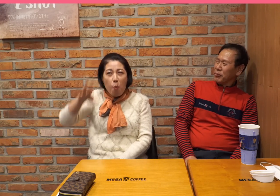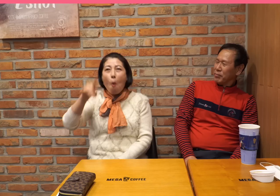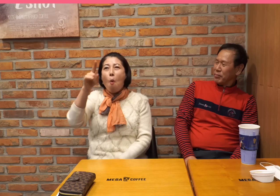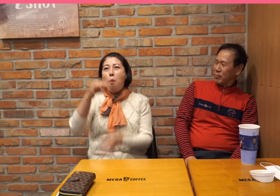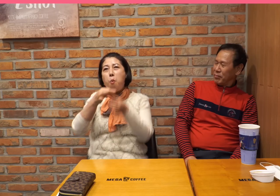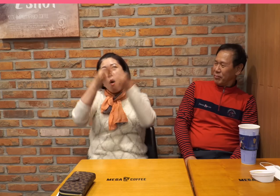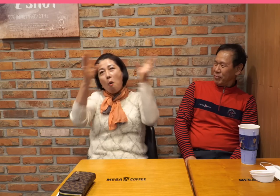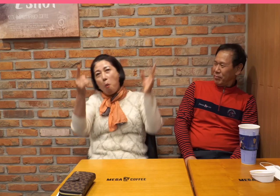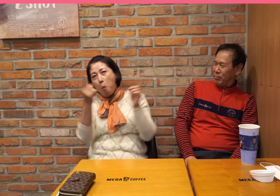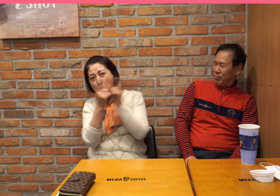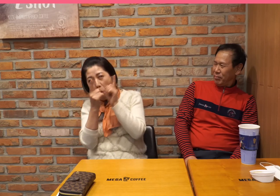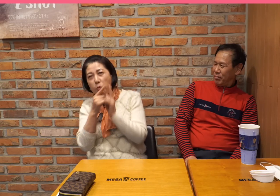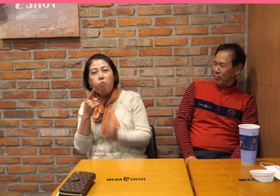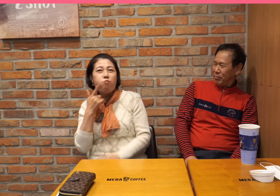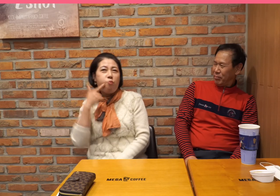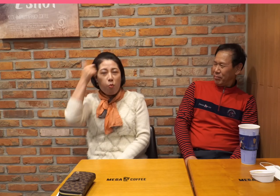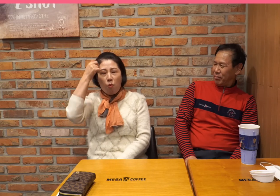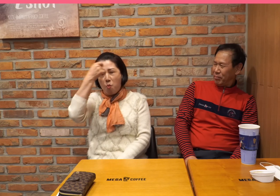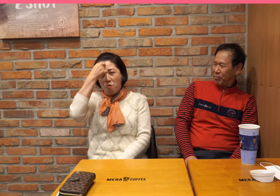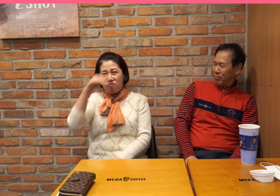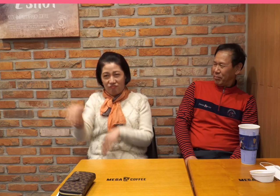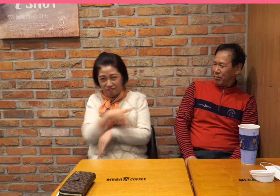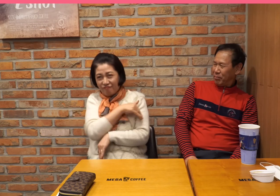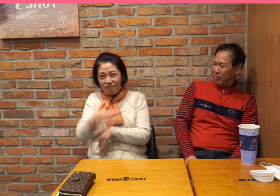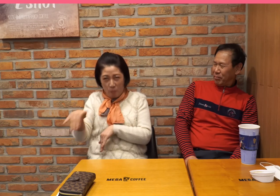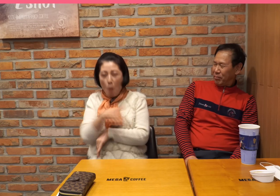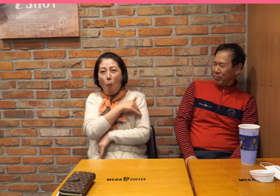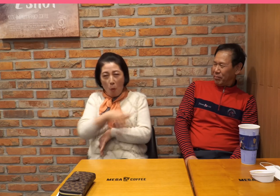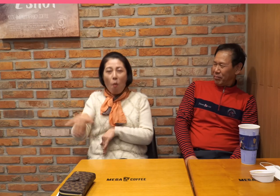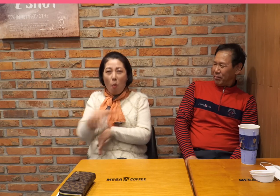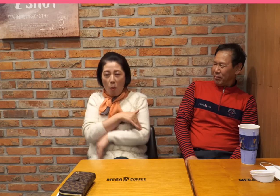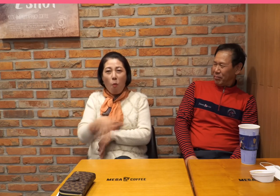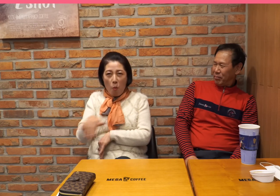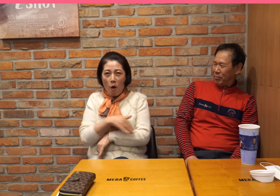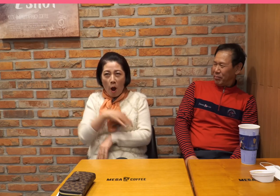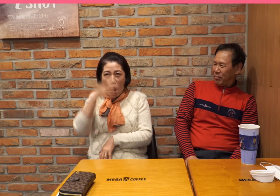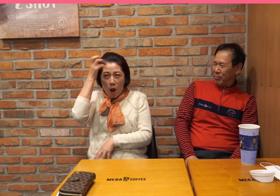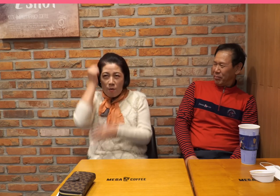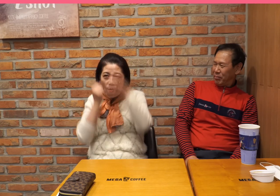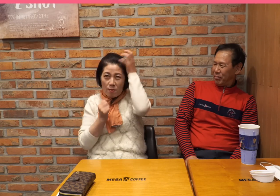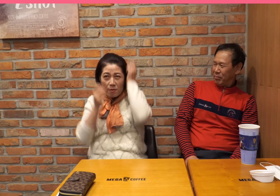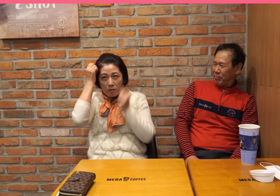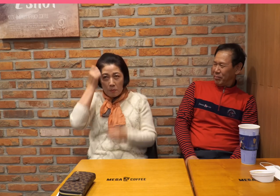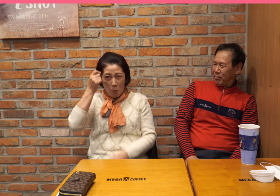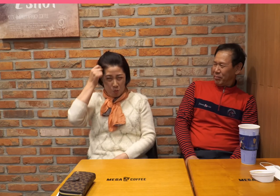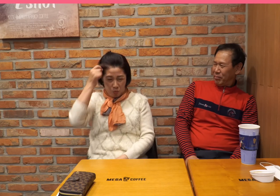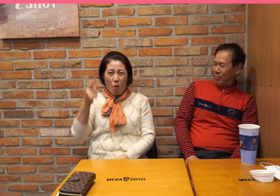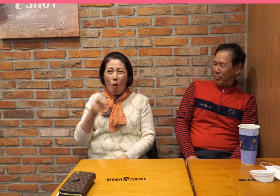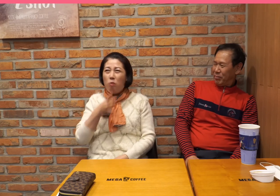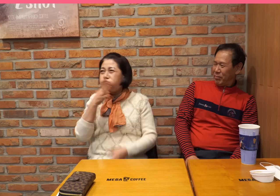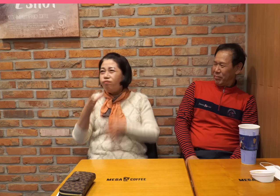There were church members and there were pastors. I came to know what ‘learning’ is at church.